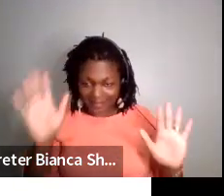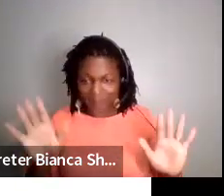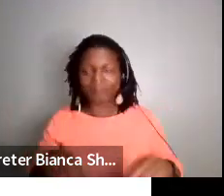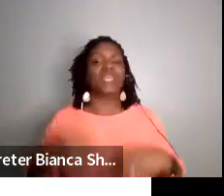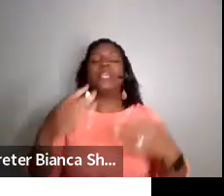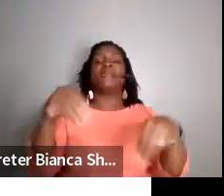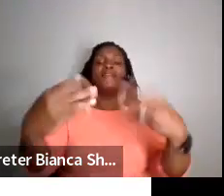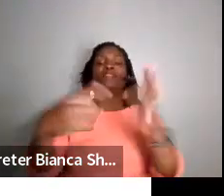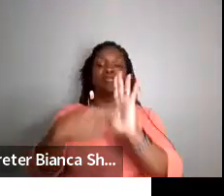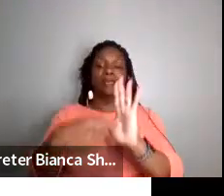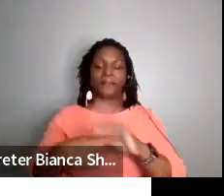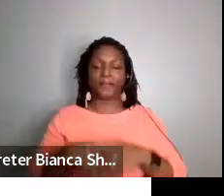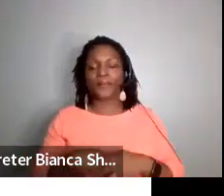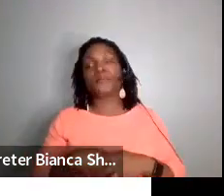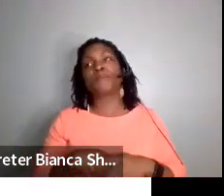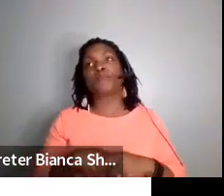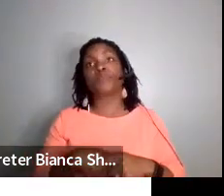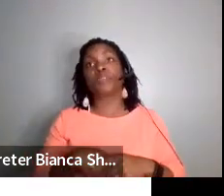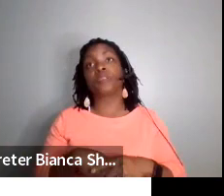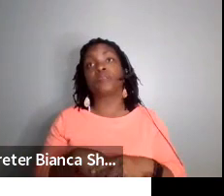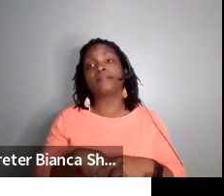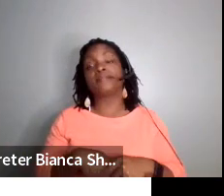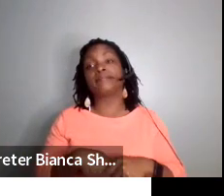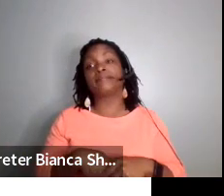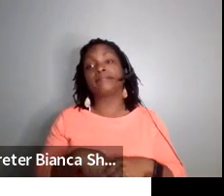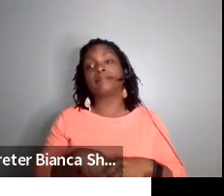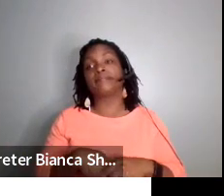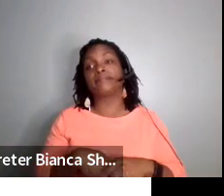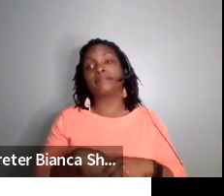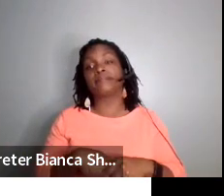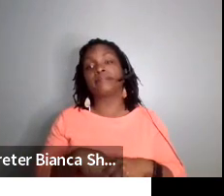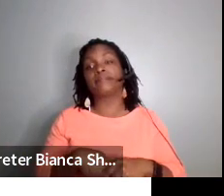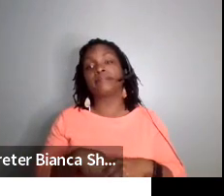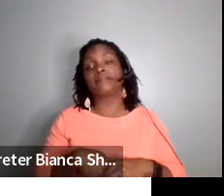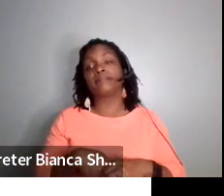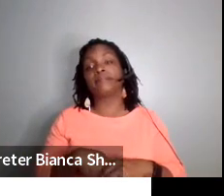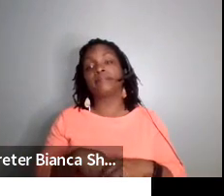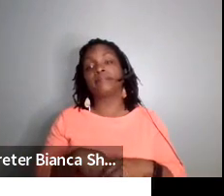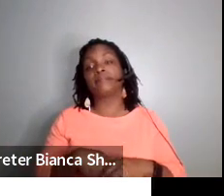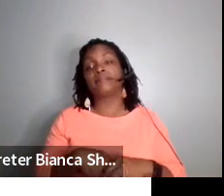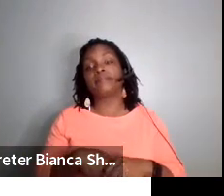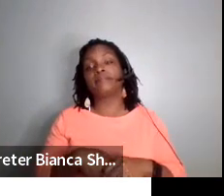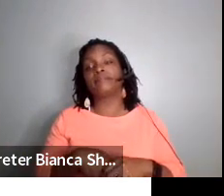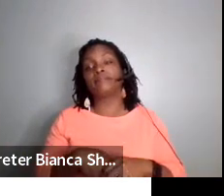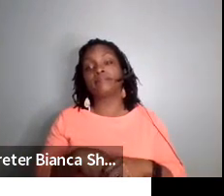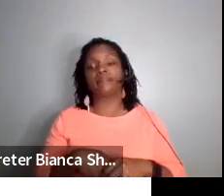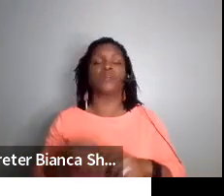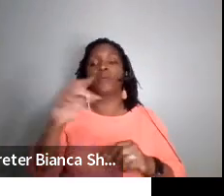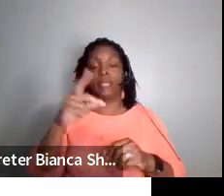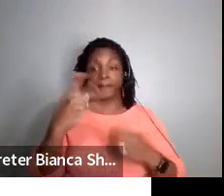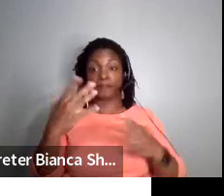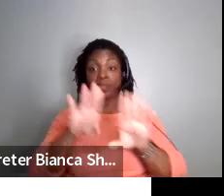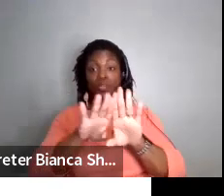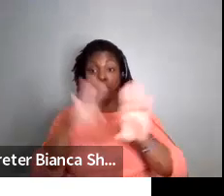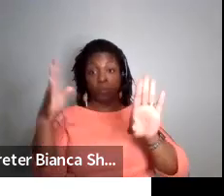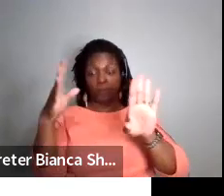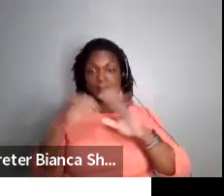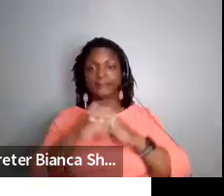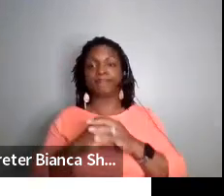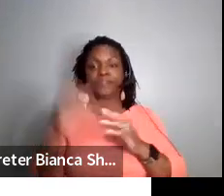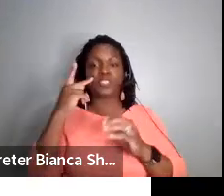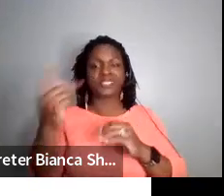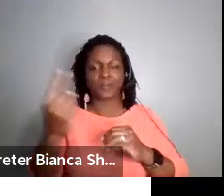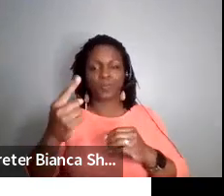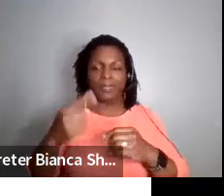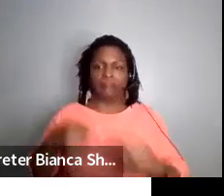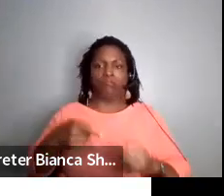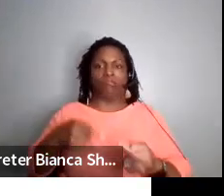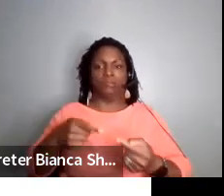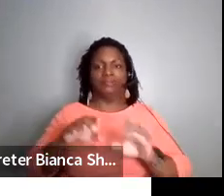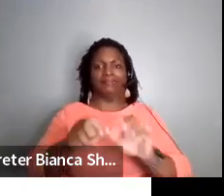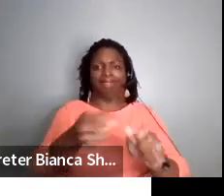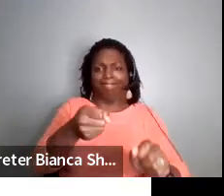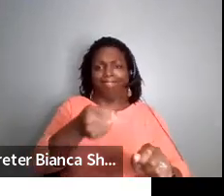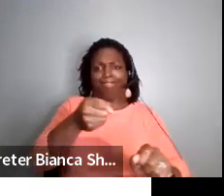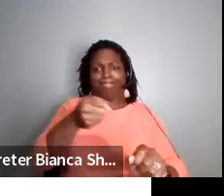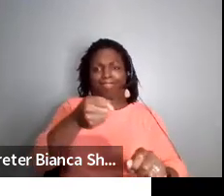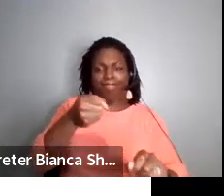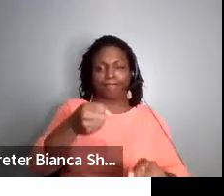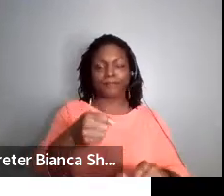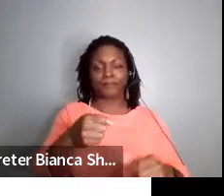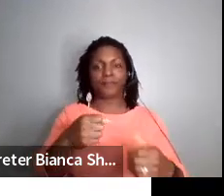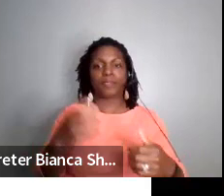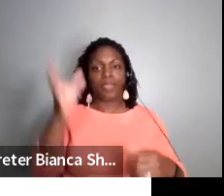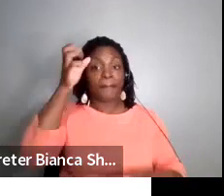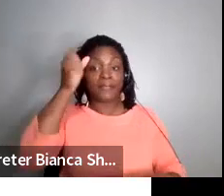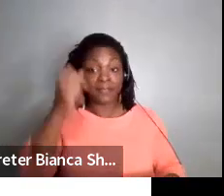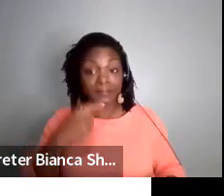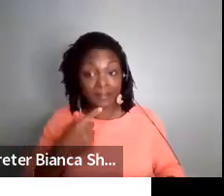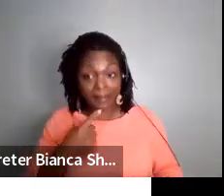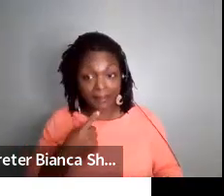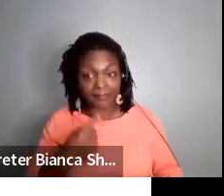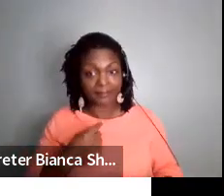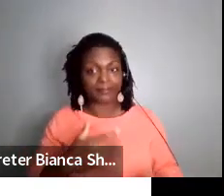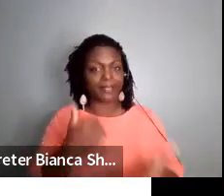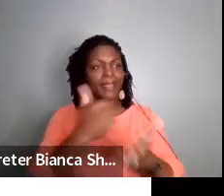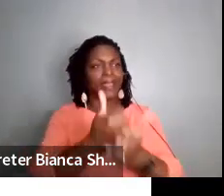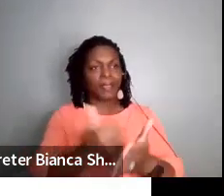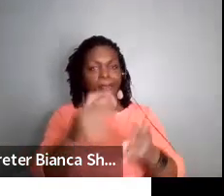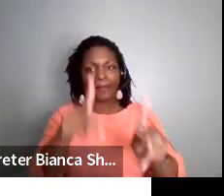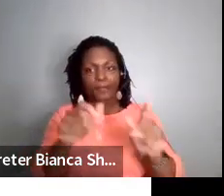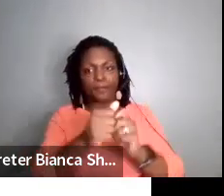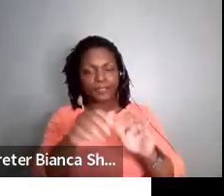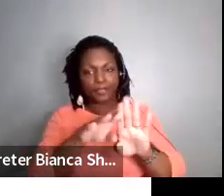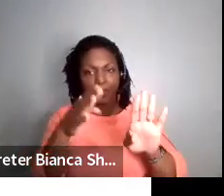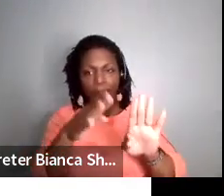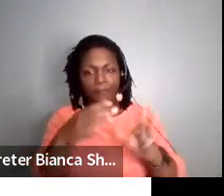Okay, so awesome, you know you're were there and you see someone struggling with the door would say, you know that you have that person with the door, even if you don't see them as someone with a disability for my sense will